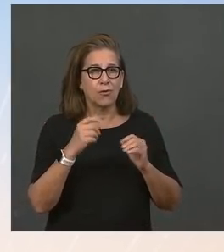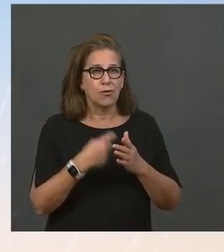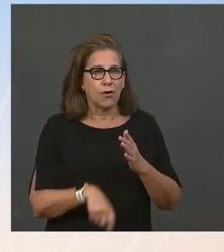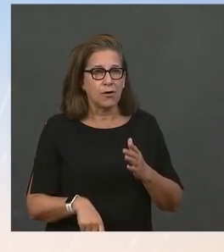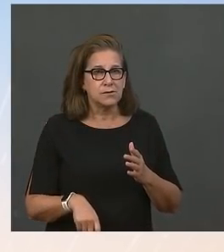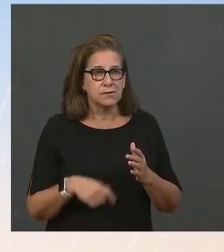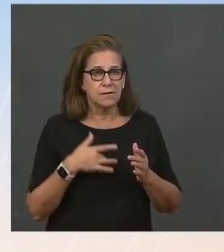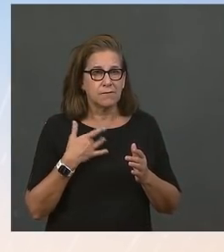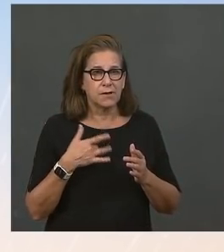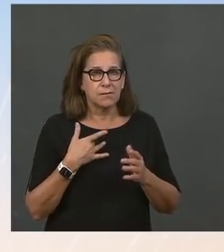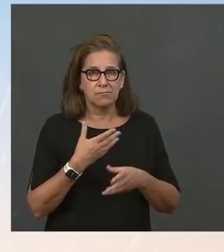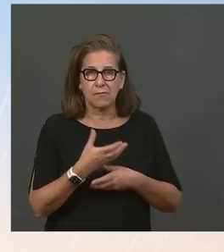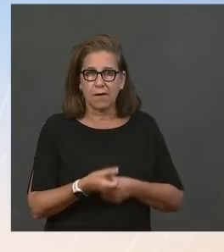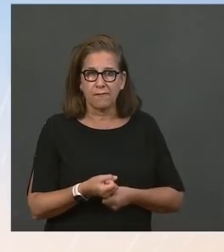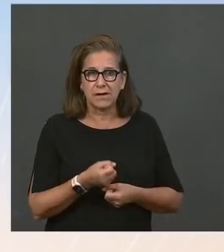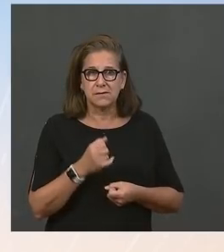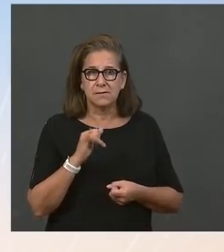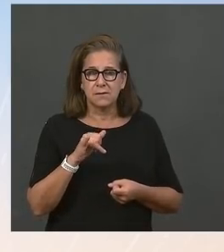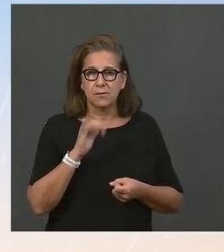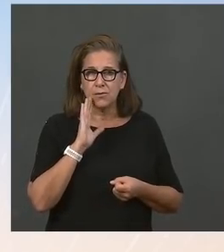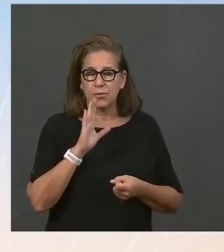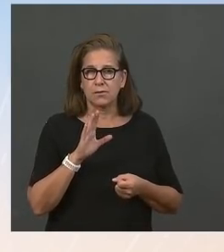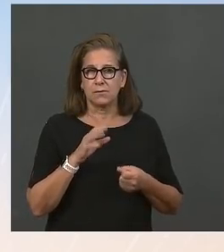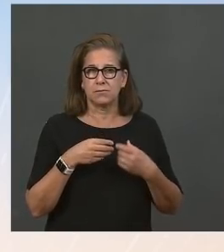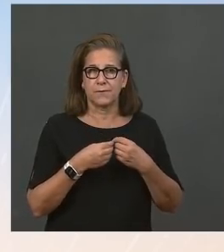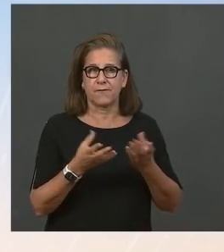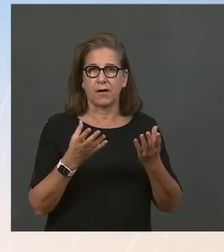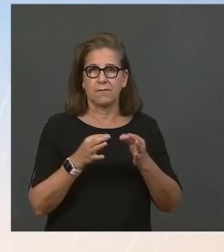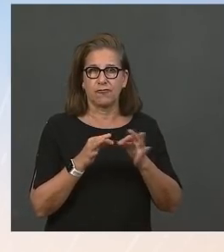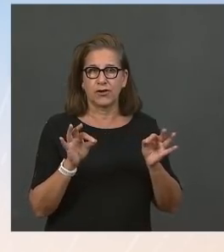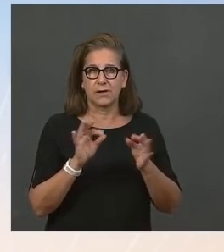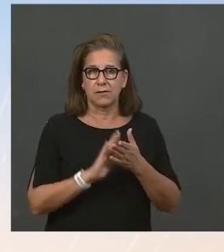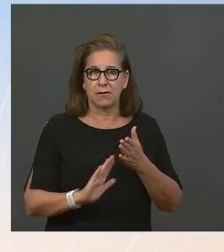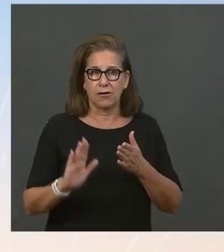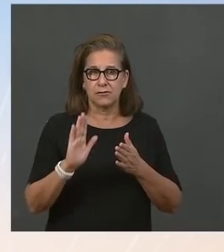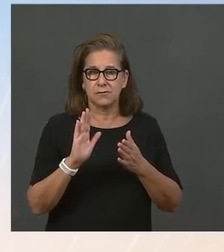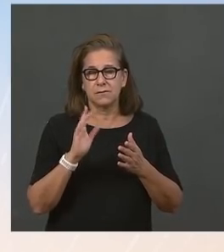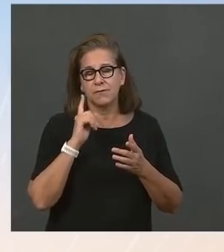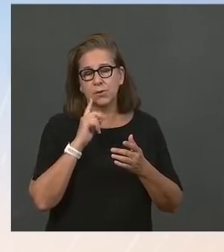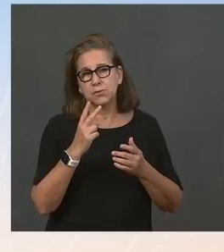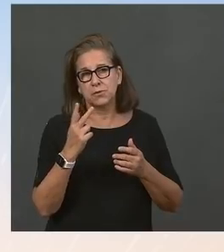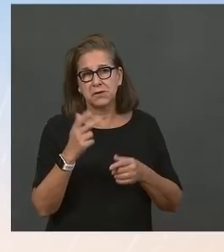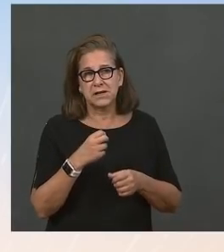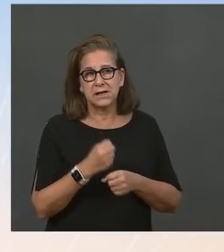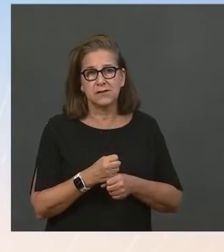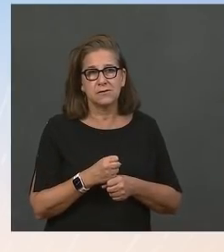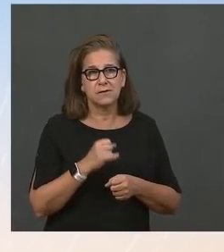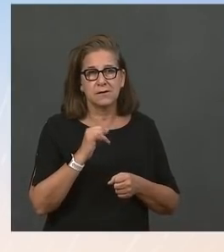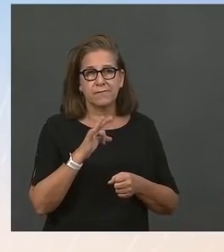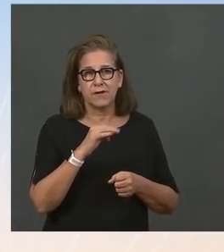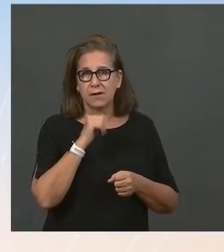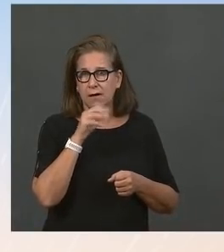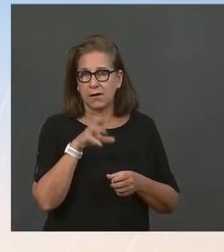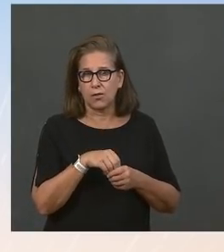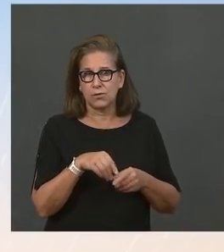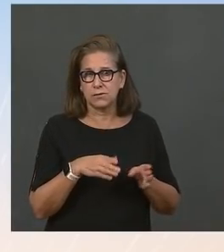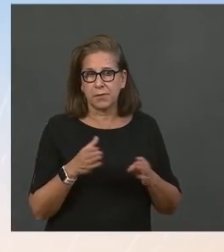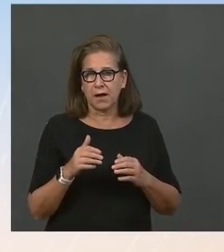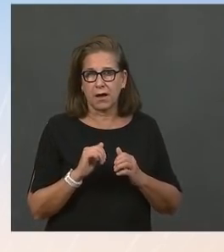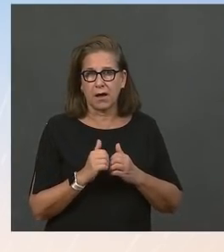free community college in the next several years if it's not going to be included right now? Ms. Psaki: He's in the first nine months of his presidency,